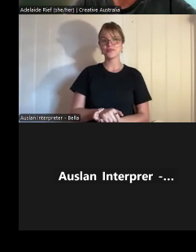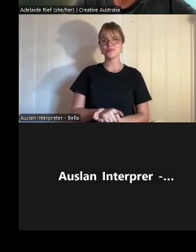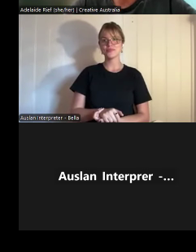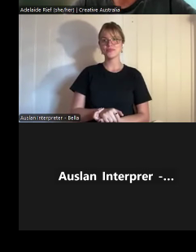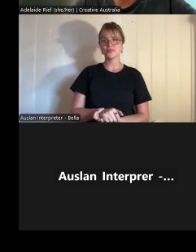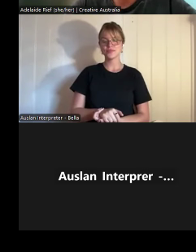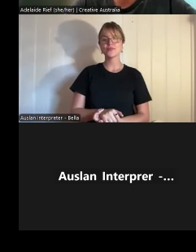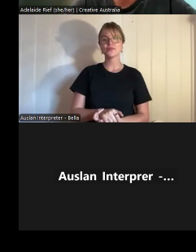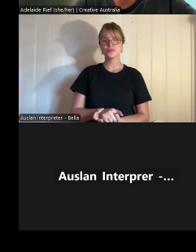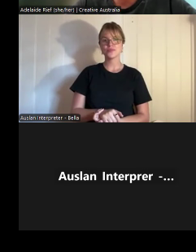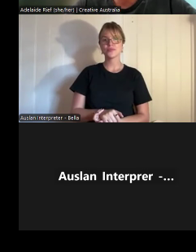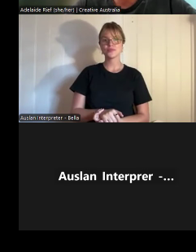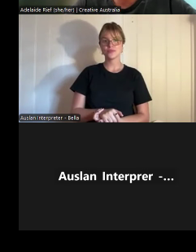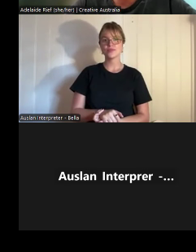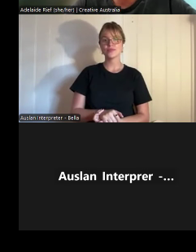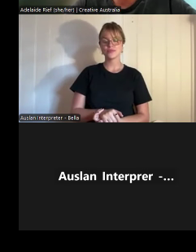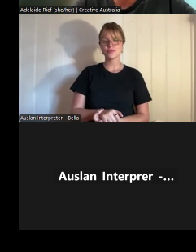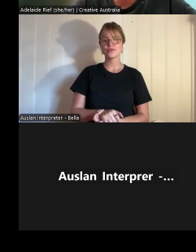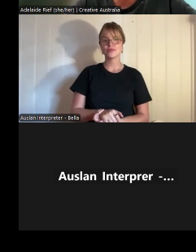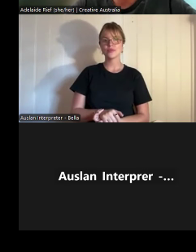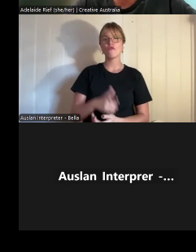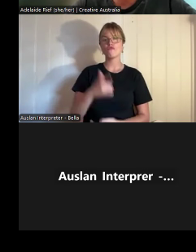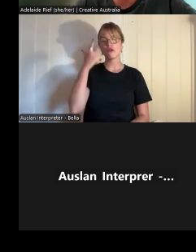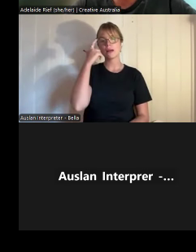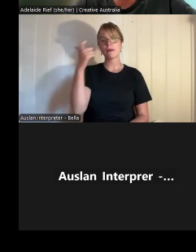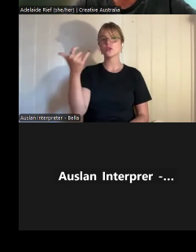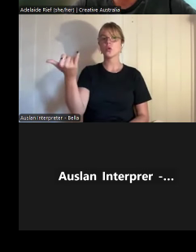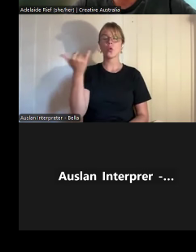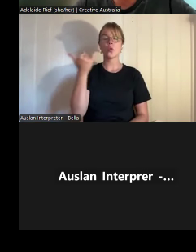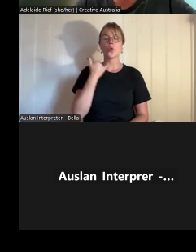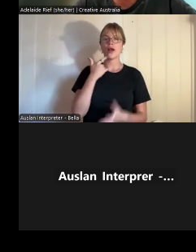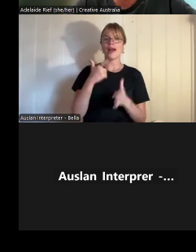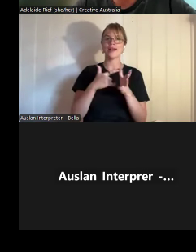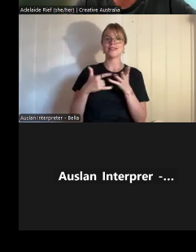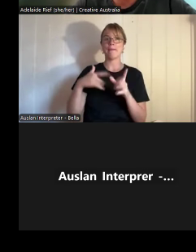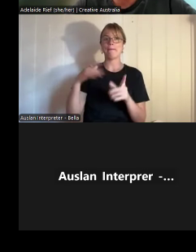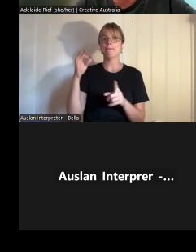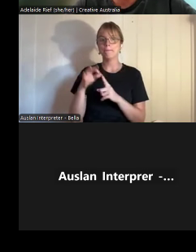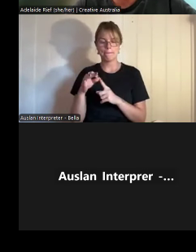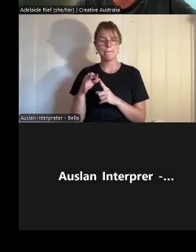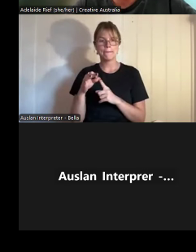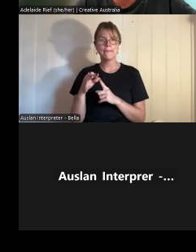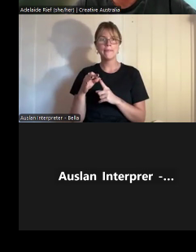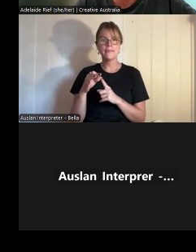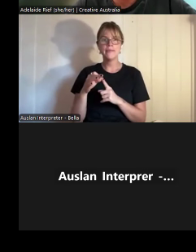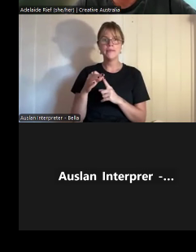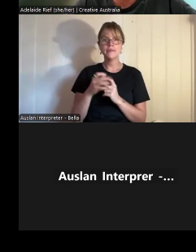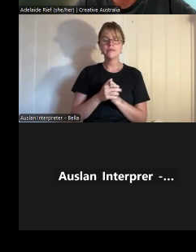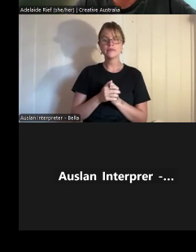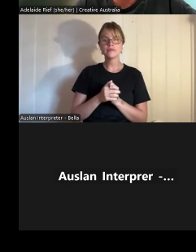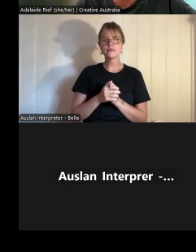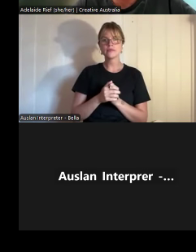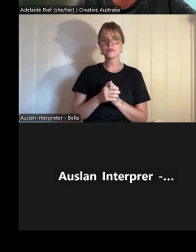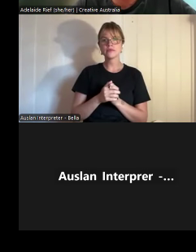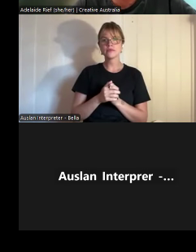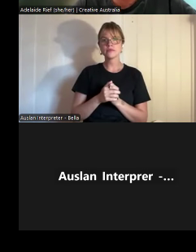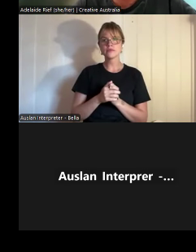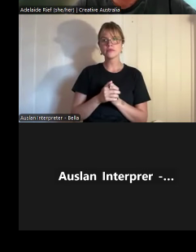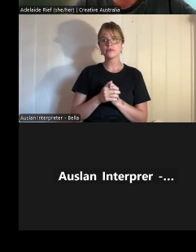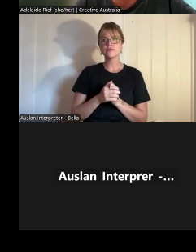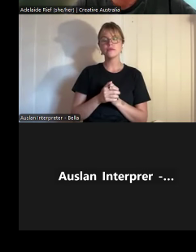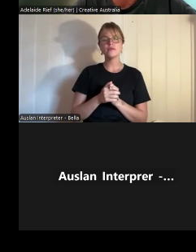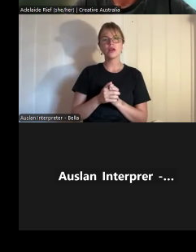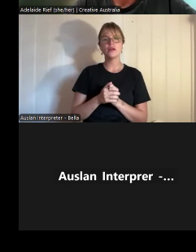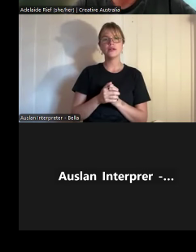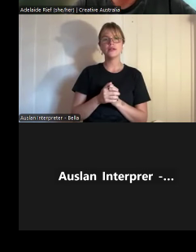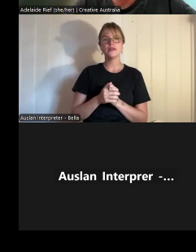that if at all possible you call us as soon as you can and with as much time before Tuesday,